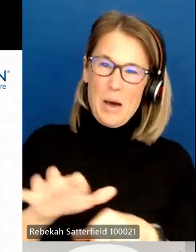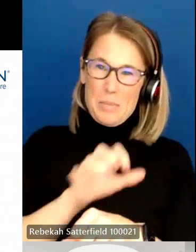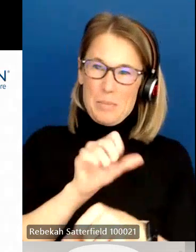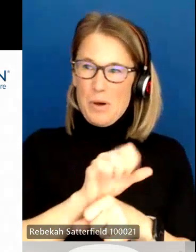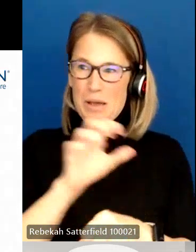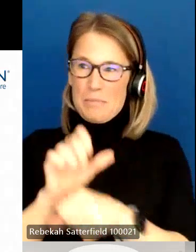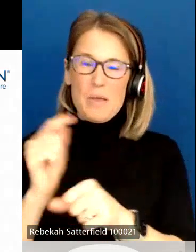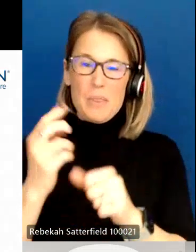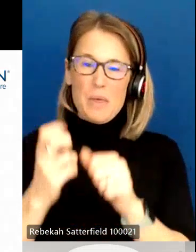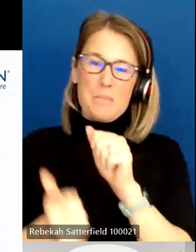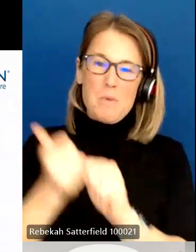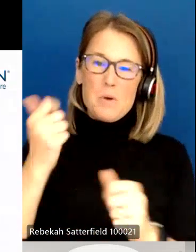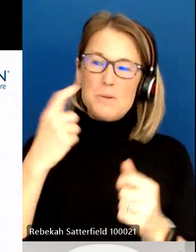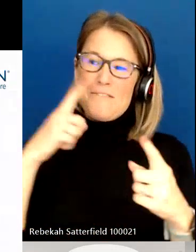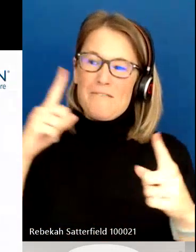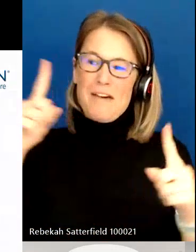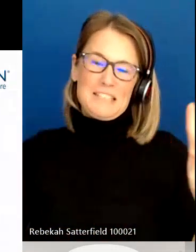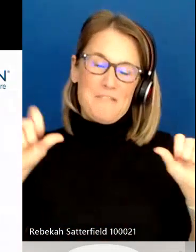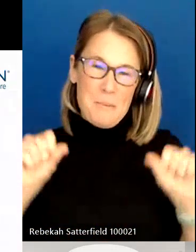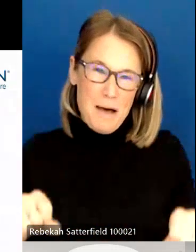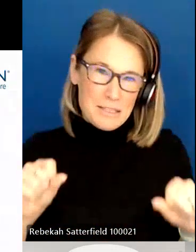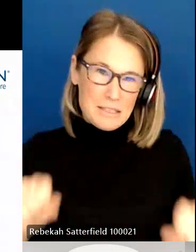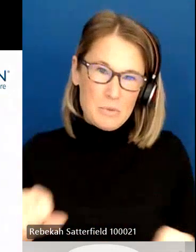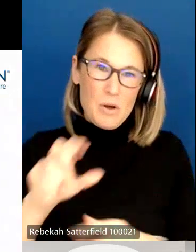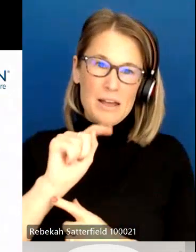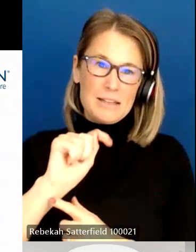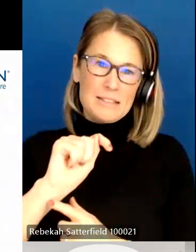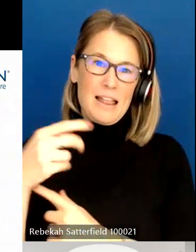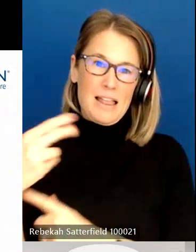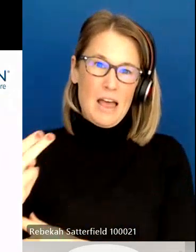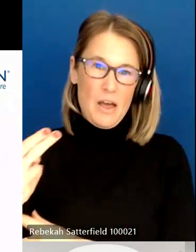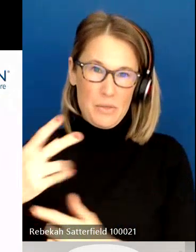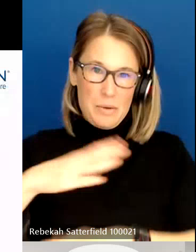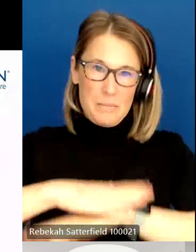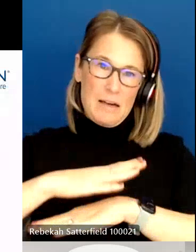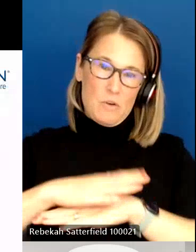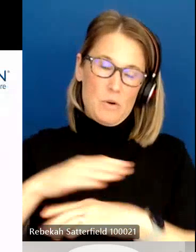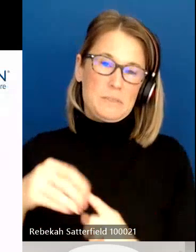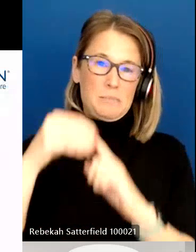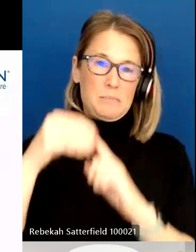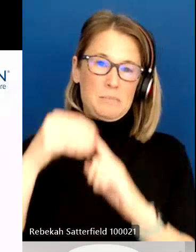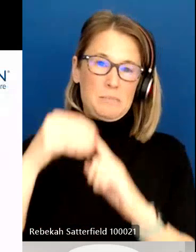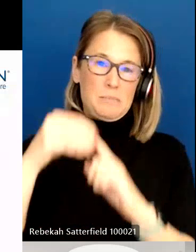effective possible tellah Health platforms especially today with um technology and AI